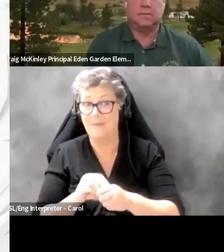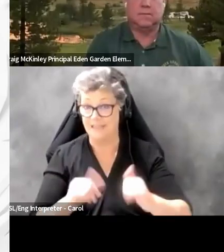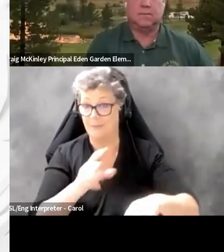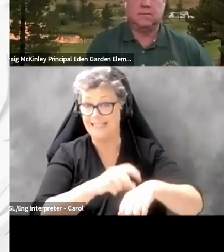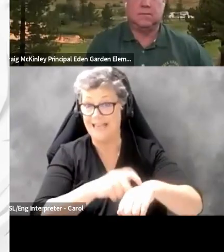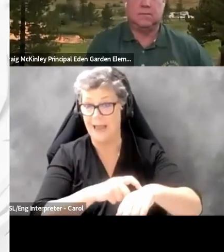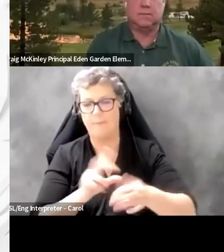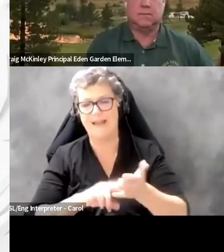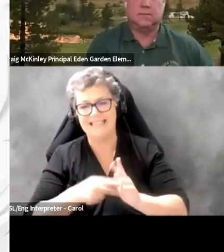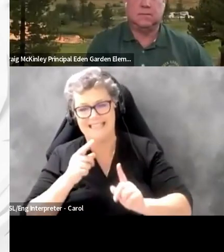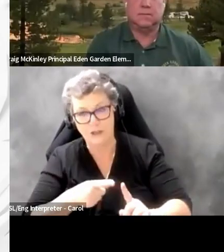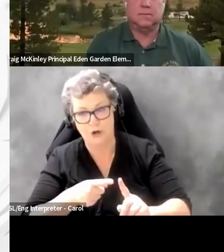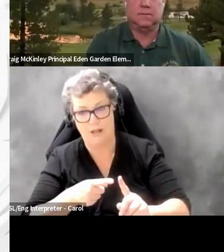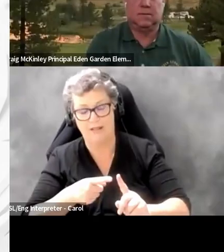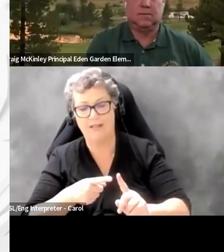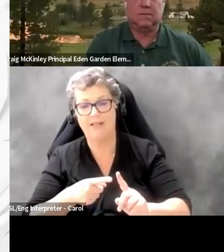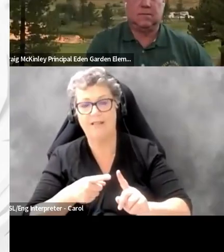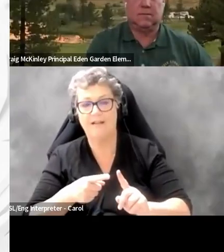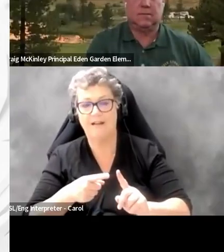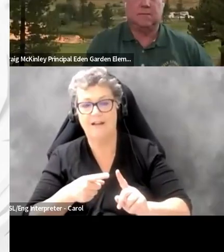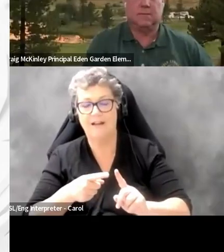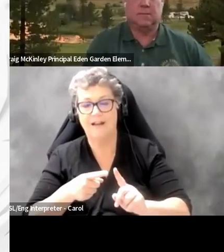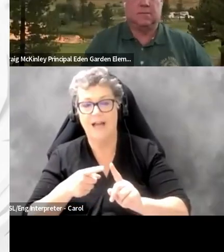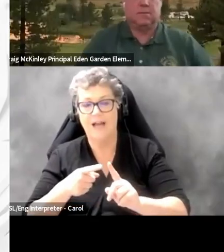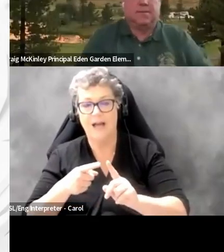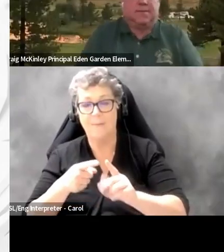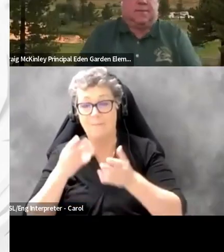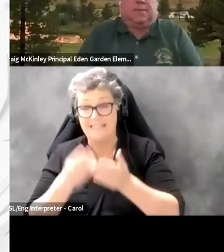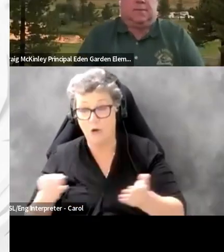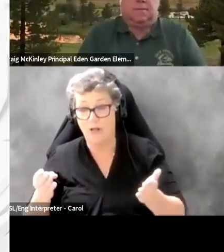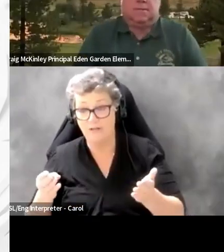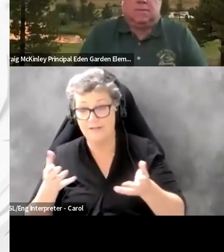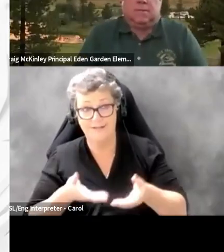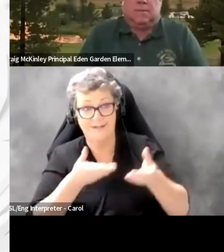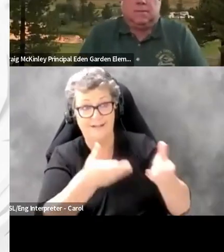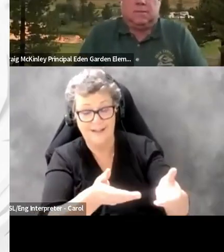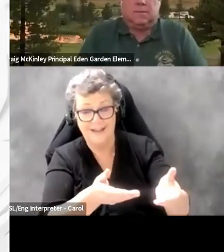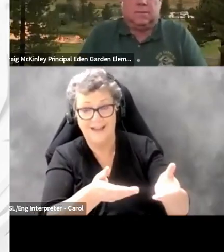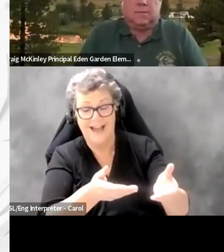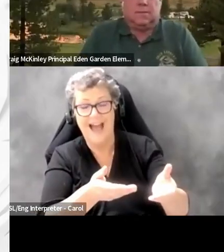time and it was intentionally purchased materials that were reaching us to the goal what we wanted